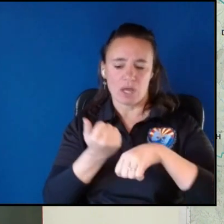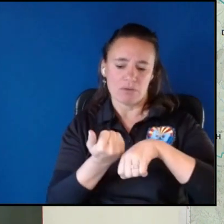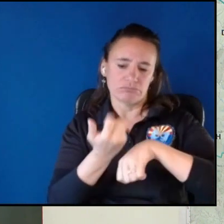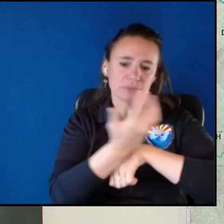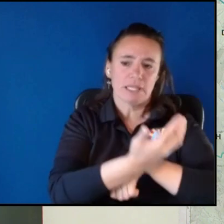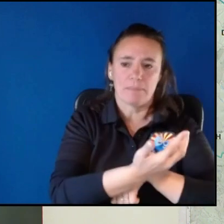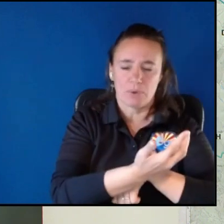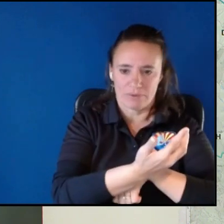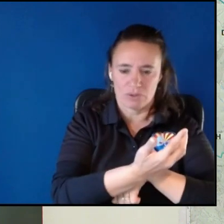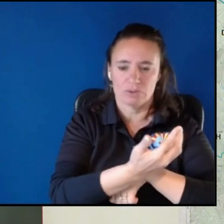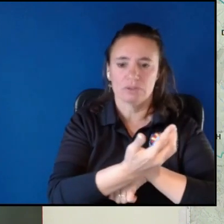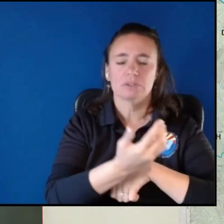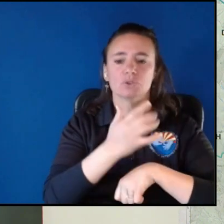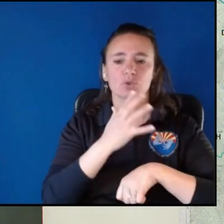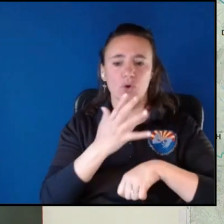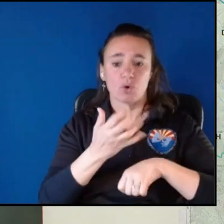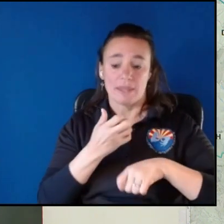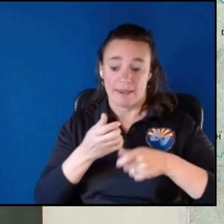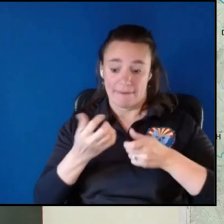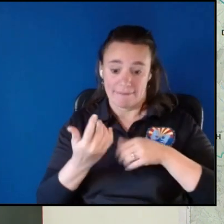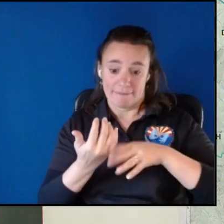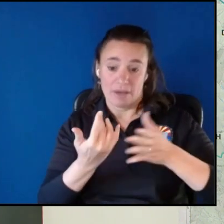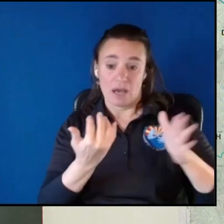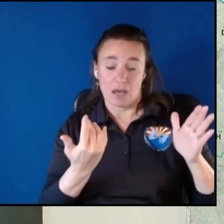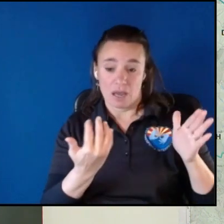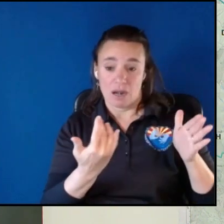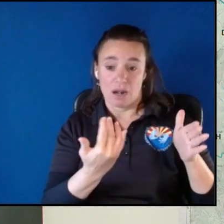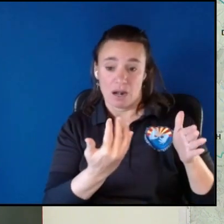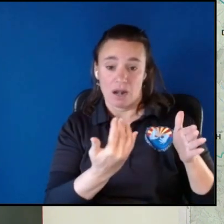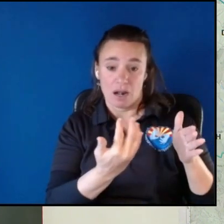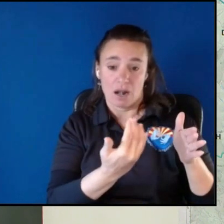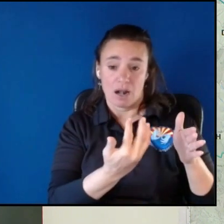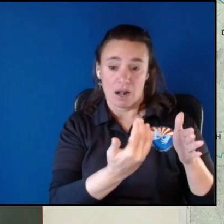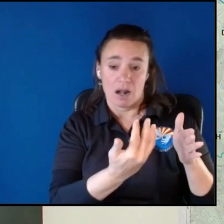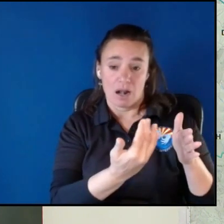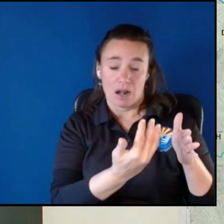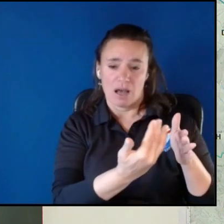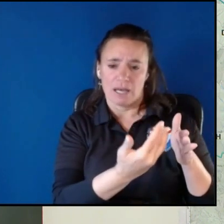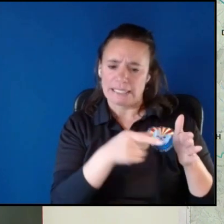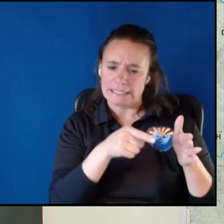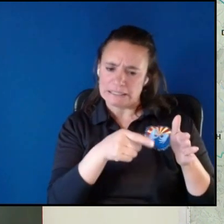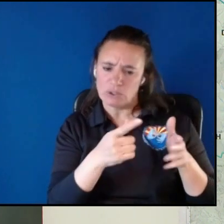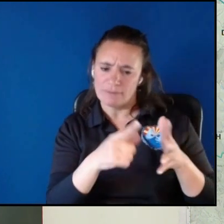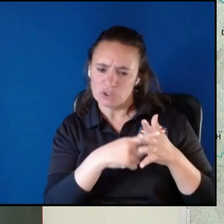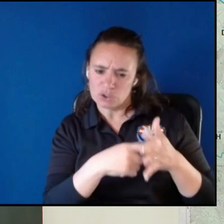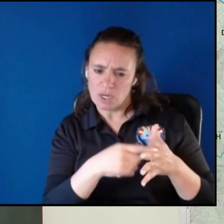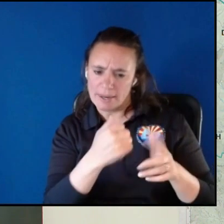fire when it pushes the card for us, or the envelope, and say hey you've gotta start making those decisions and we